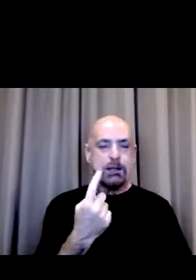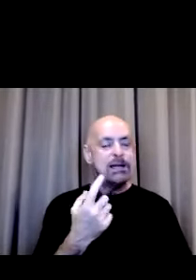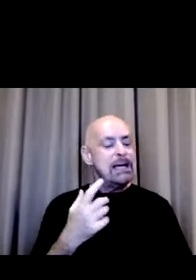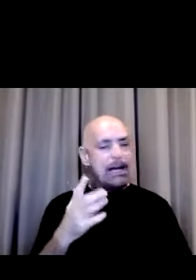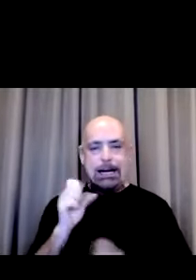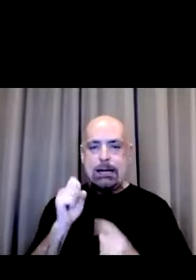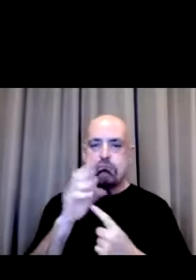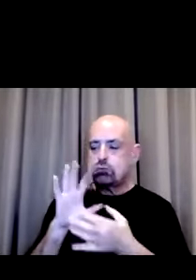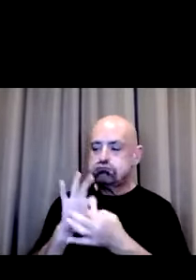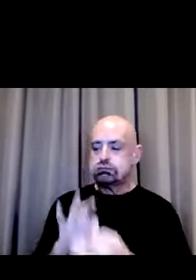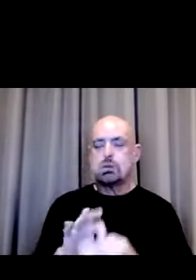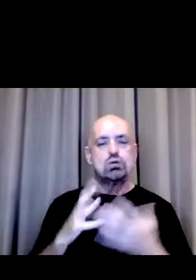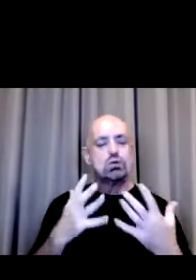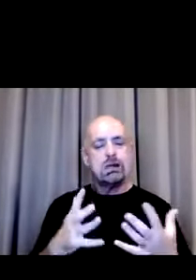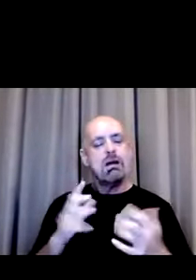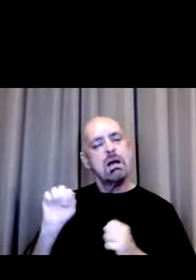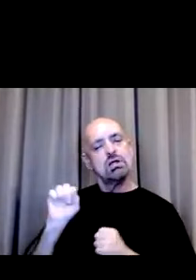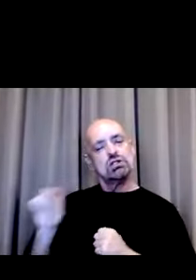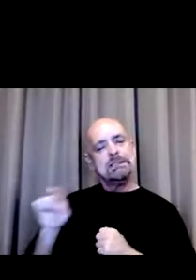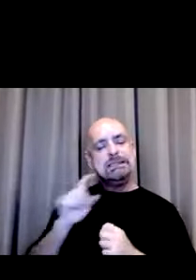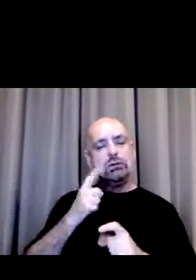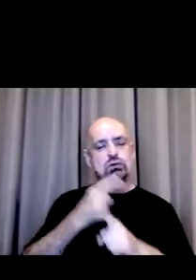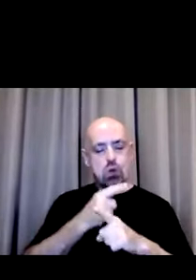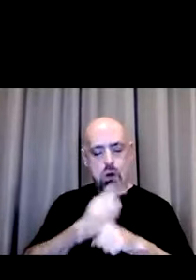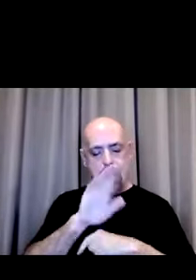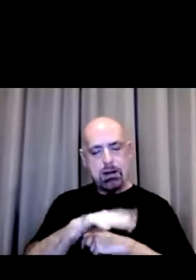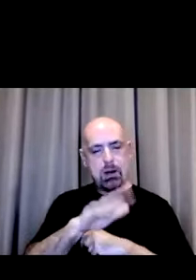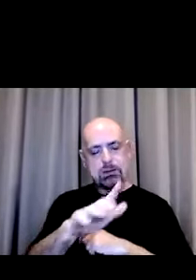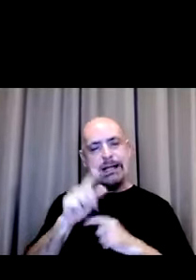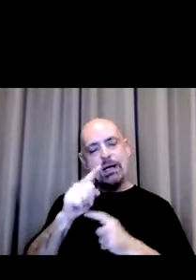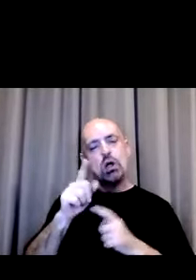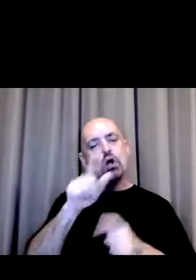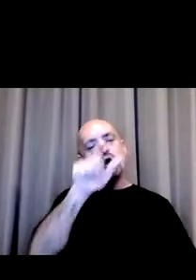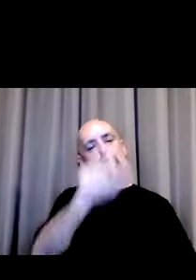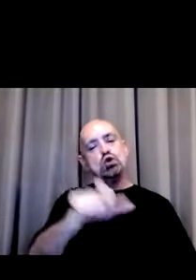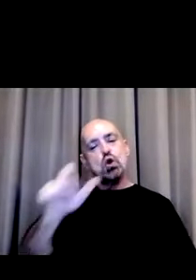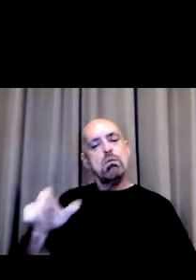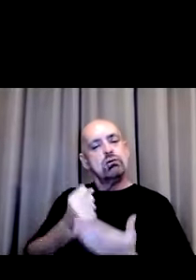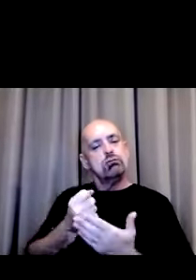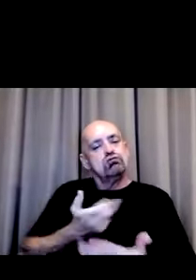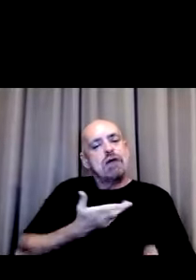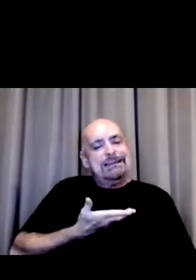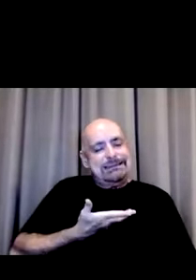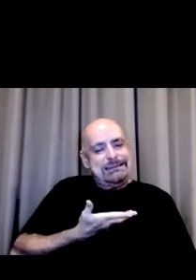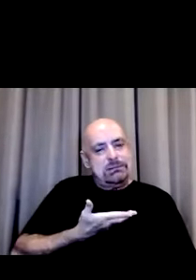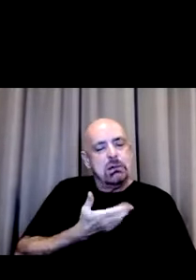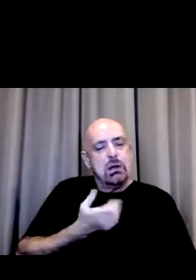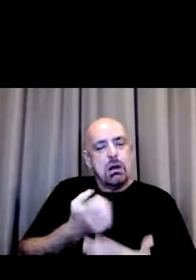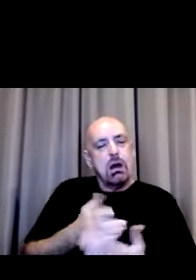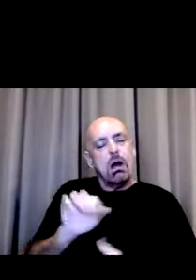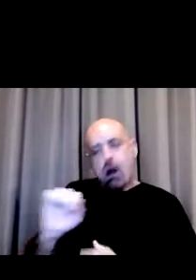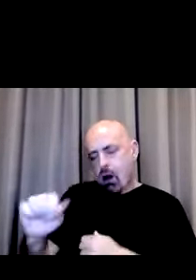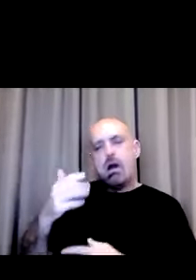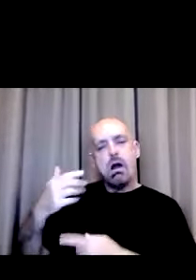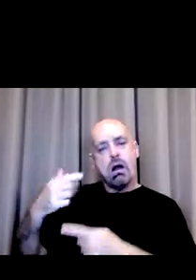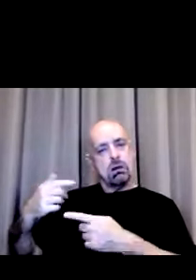celebration of the beginning of the Wollstonecraft Society as bee mentioned I've been a